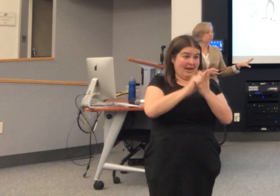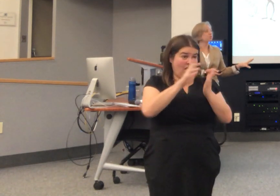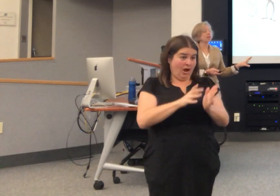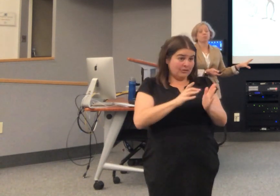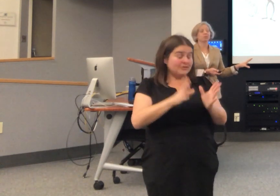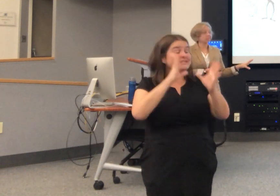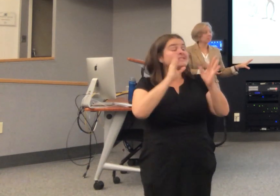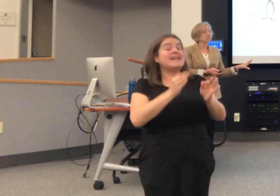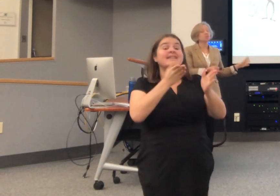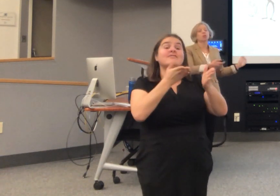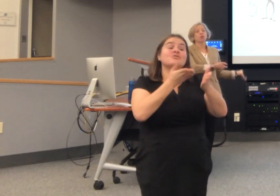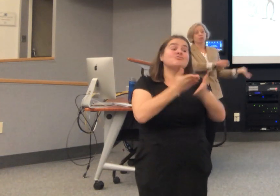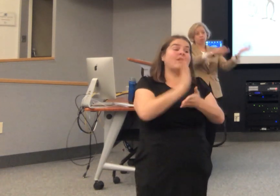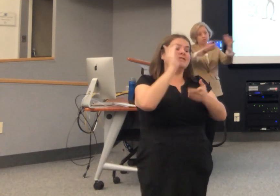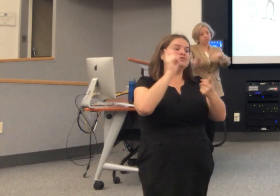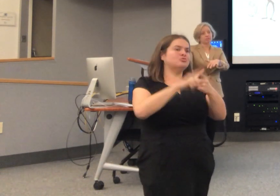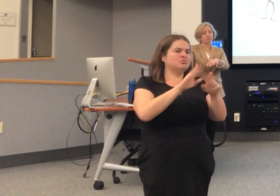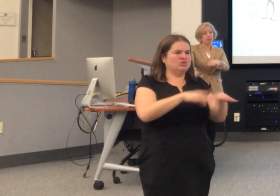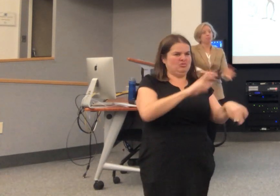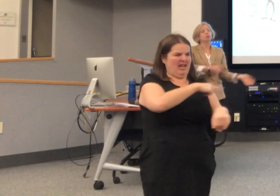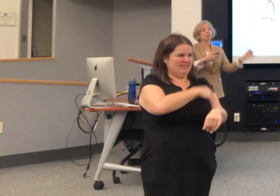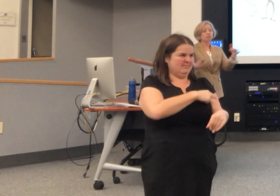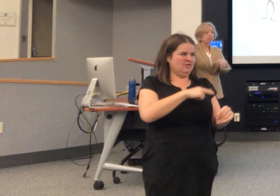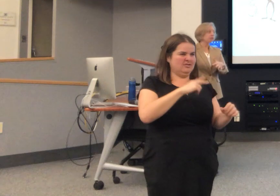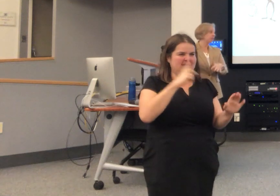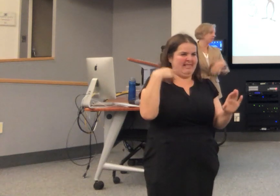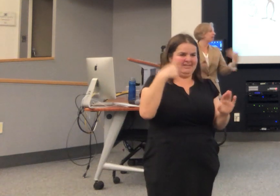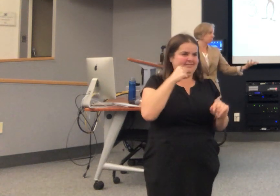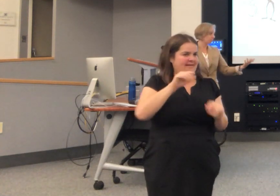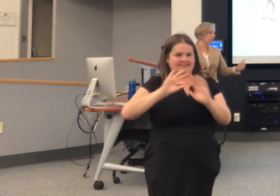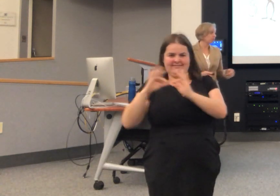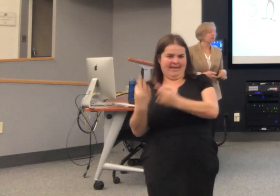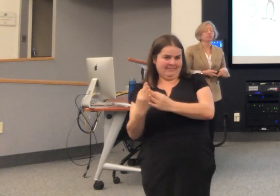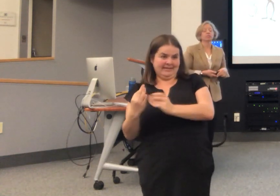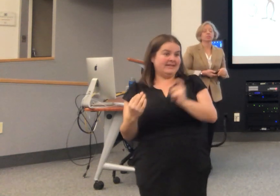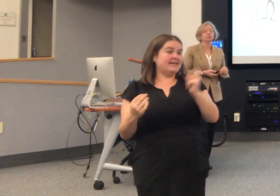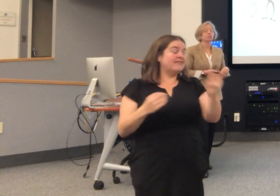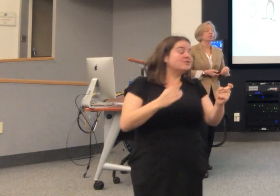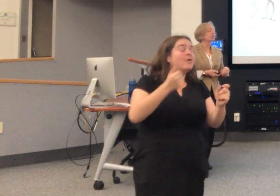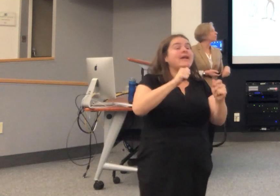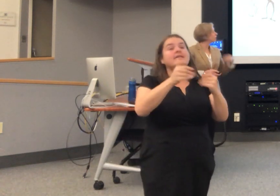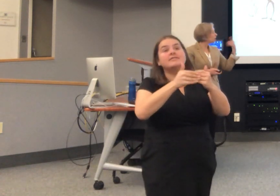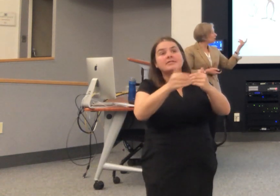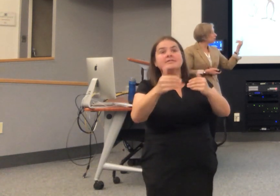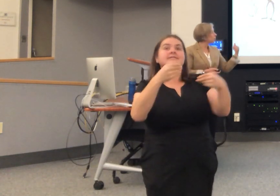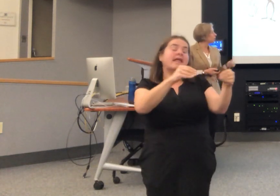a children's hospital in London, so all of the proceeds from that book then go to the hospital rather the individual.